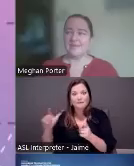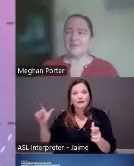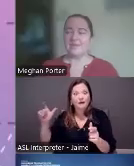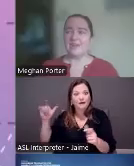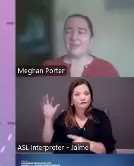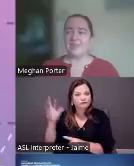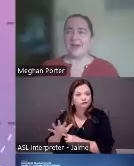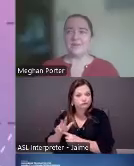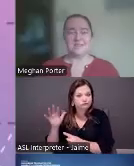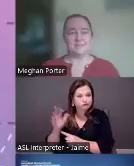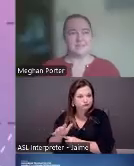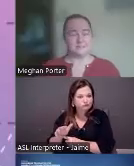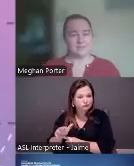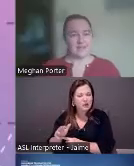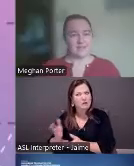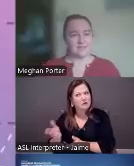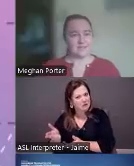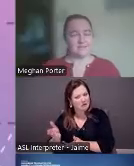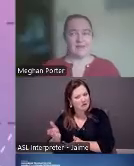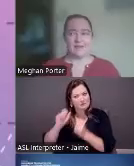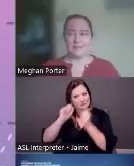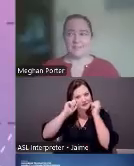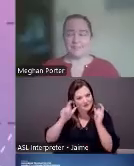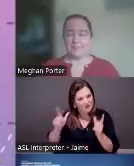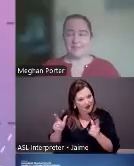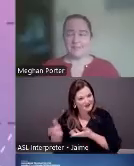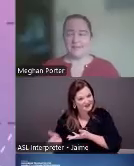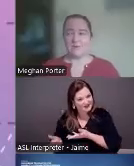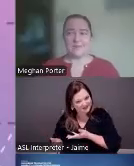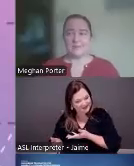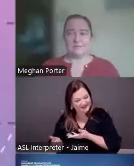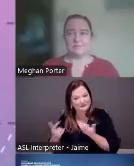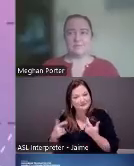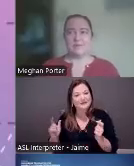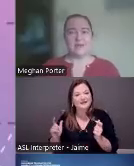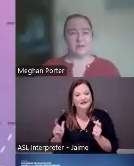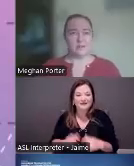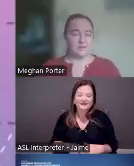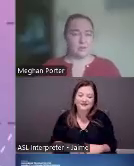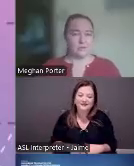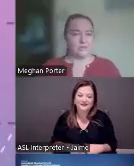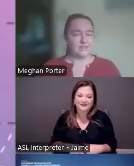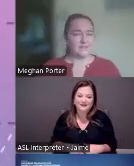So I think that that was the big surprise. We write all of our own alt texts.